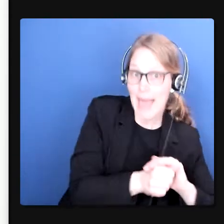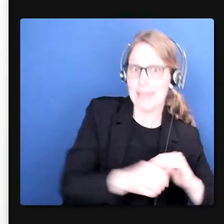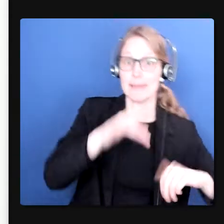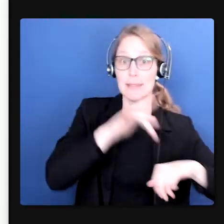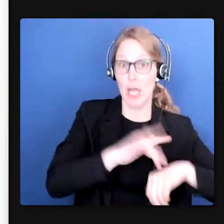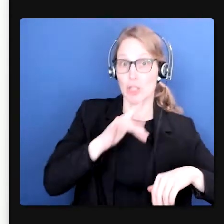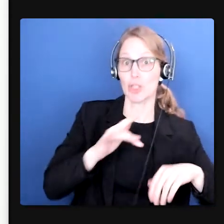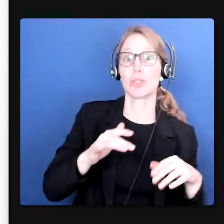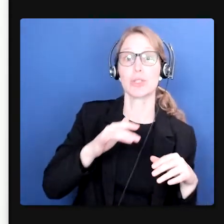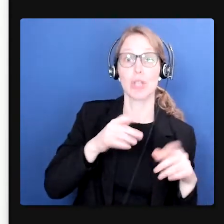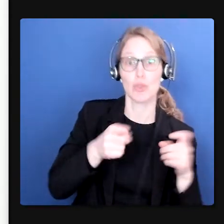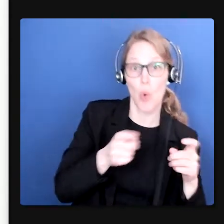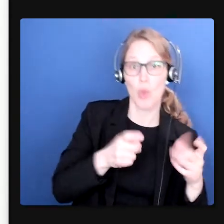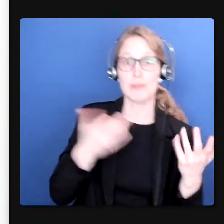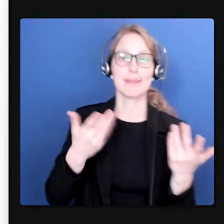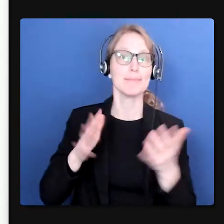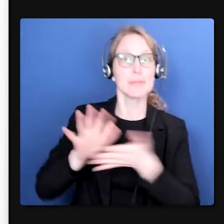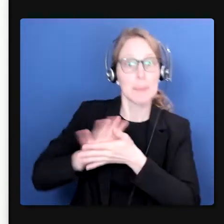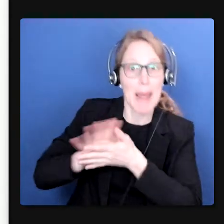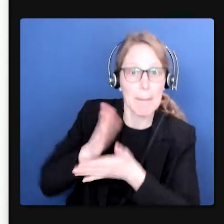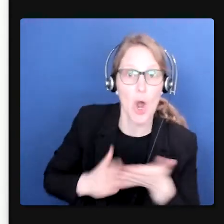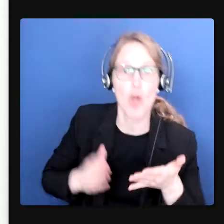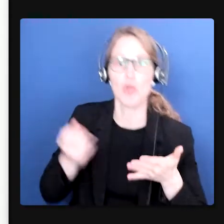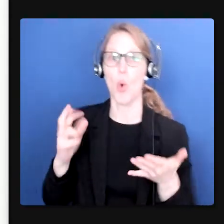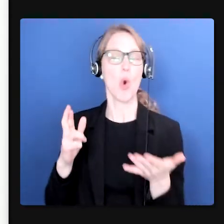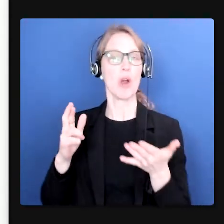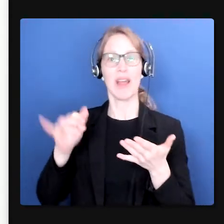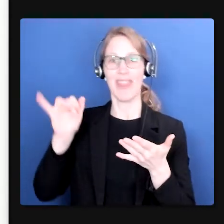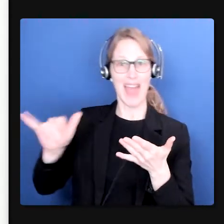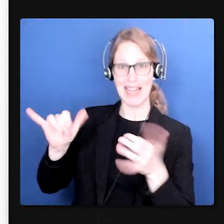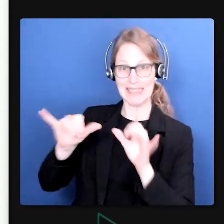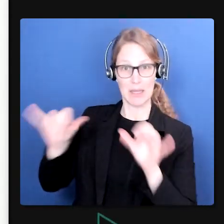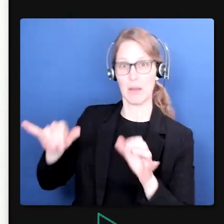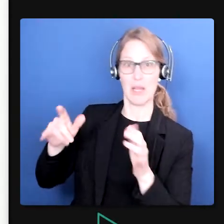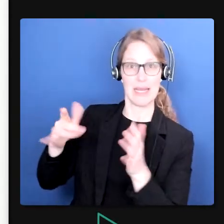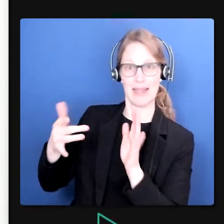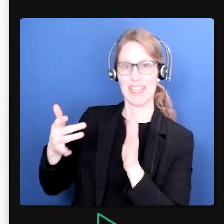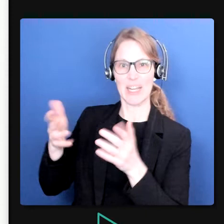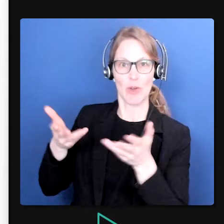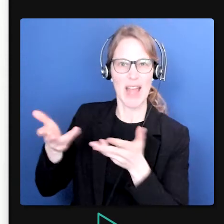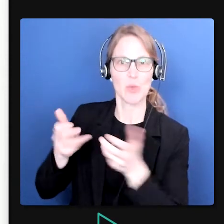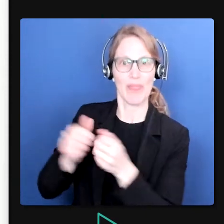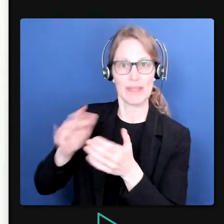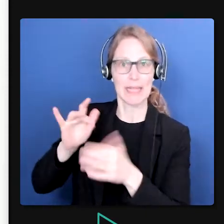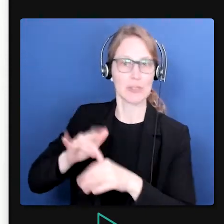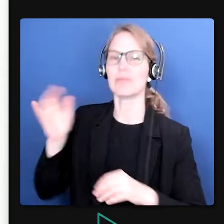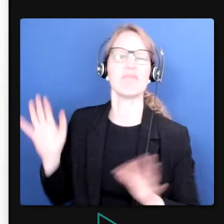during a cinematic or if you have a menu system which interacts with touch directly itself is just as easy.